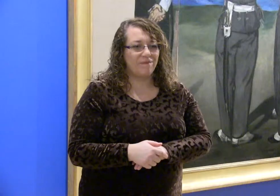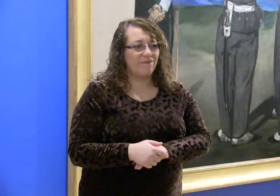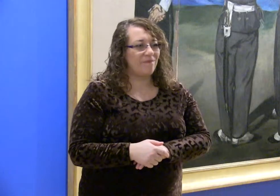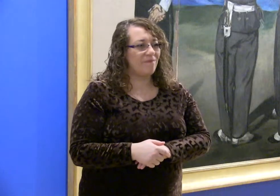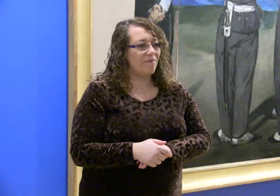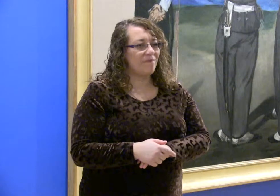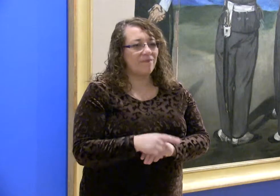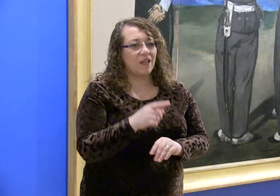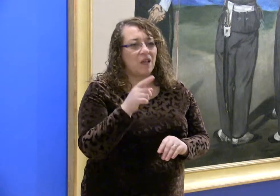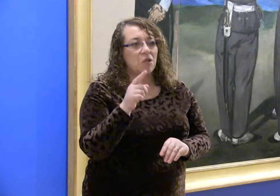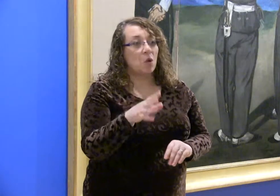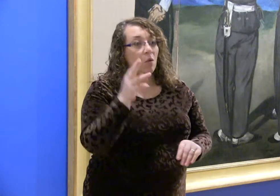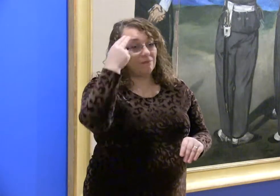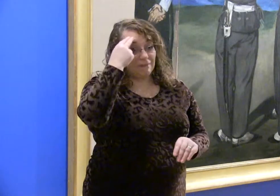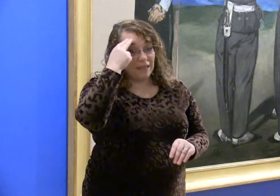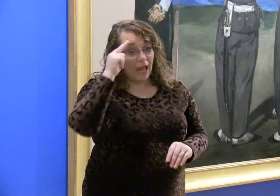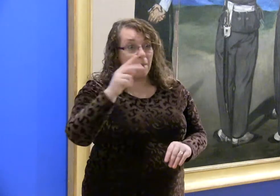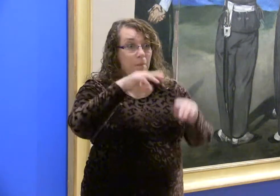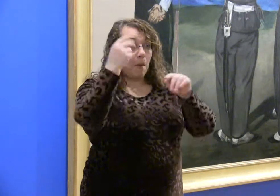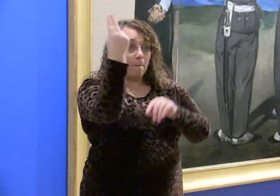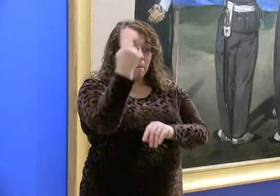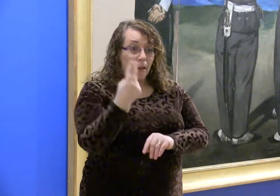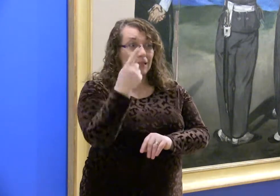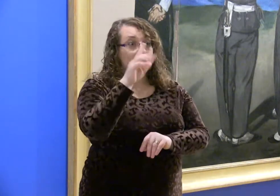'The Execution of Maximilian' by Edouard Manet.